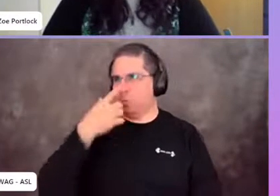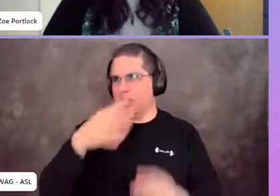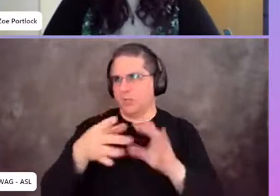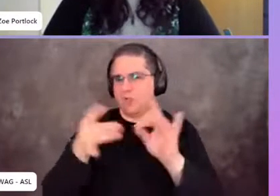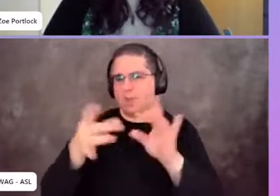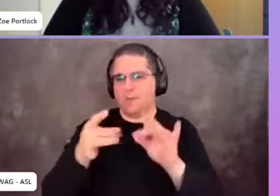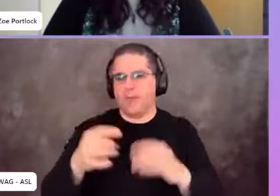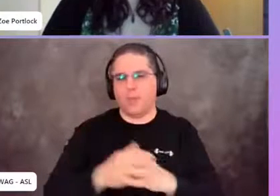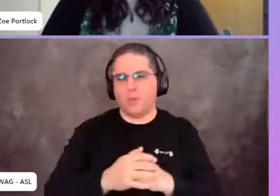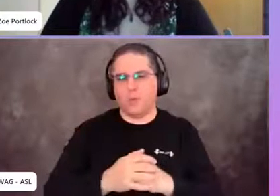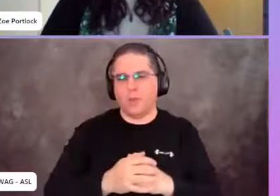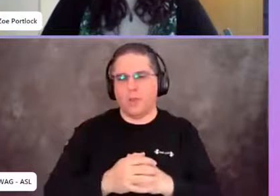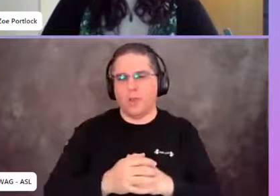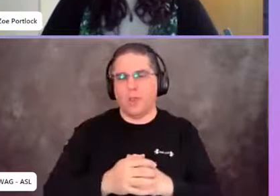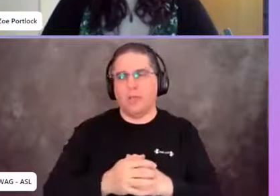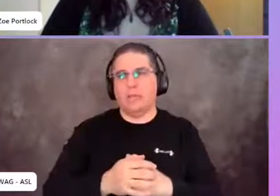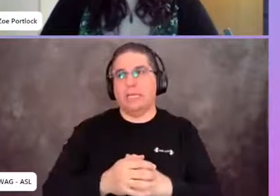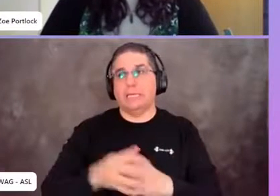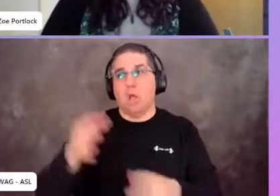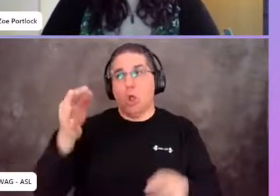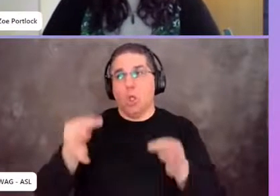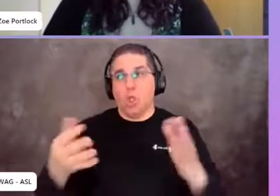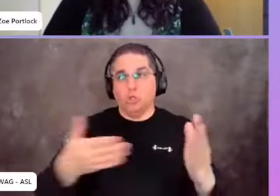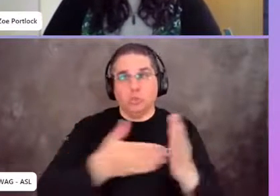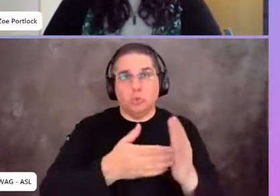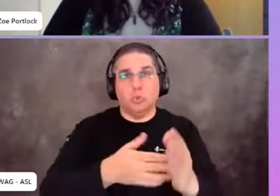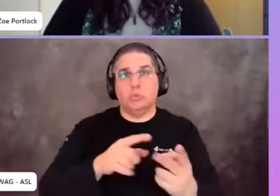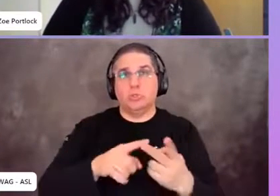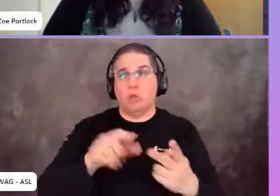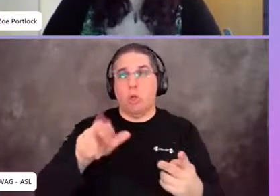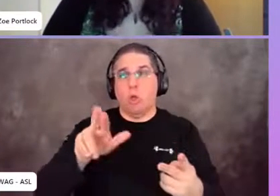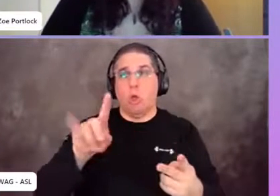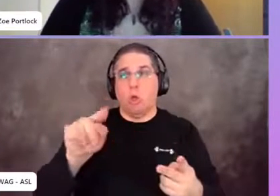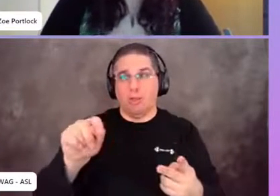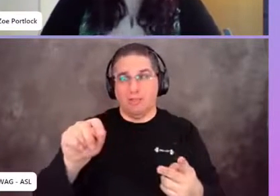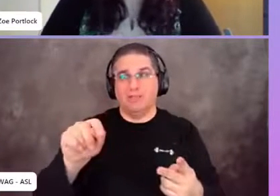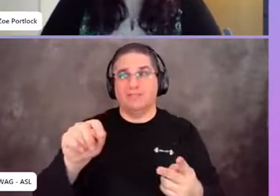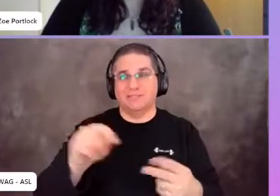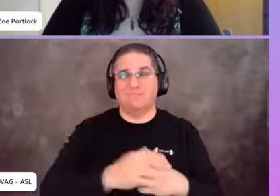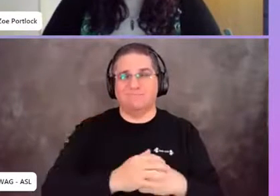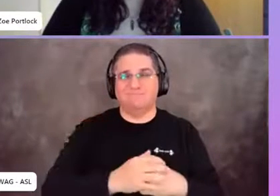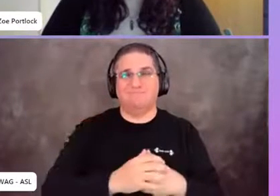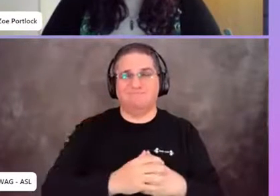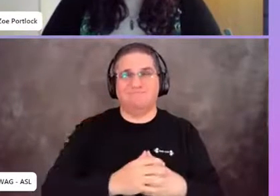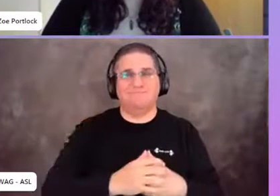panel. [CHANDRA] I can talk a little